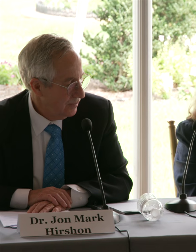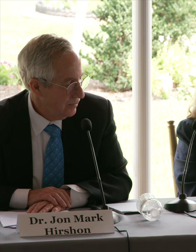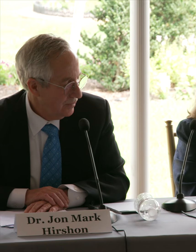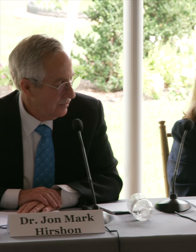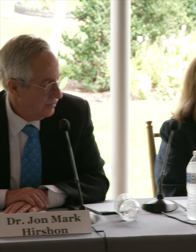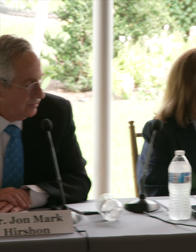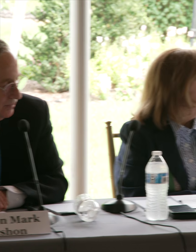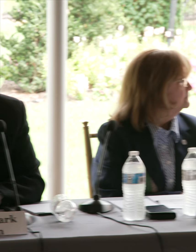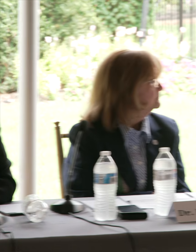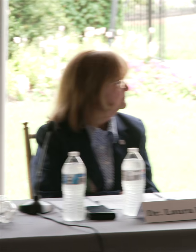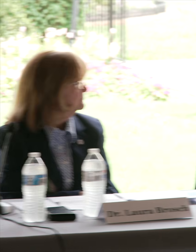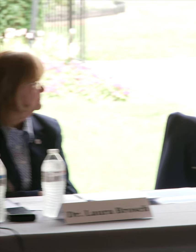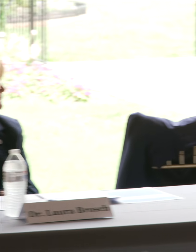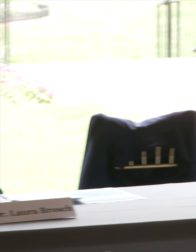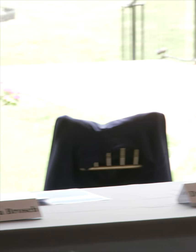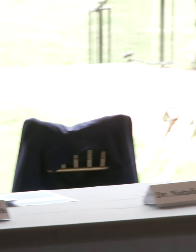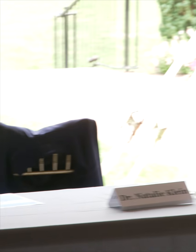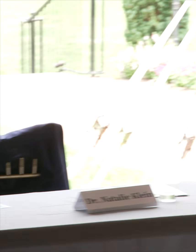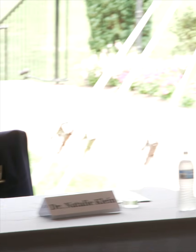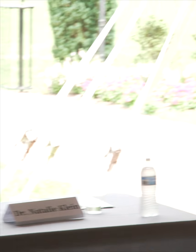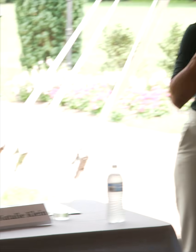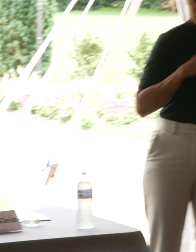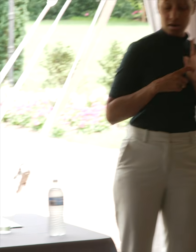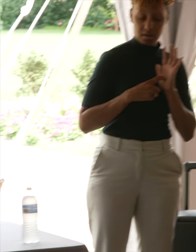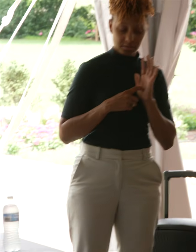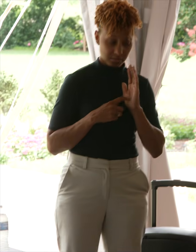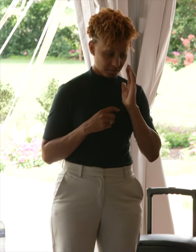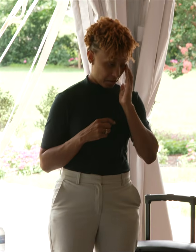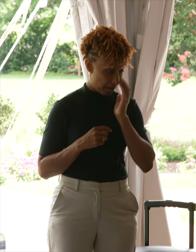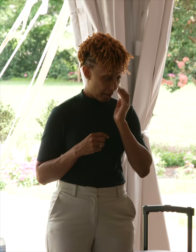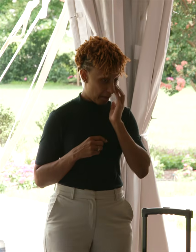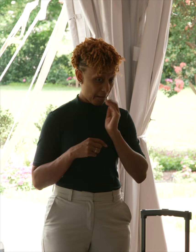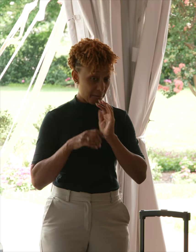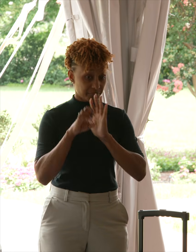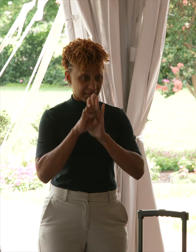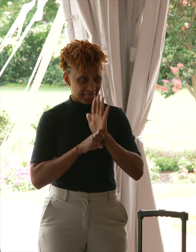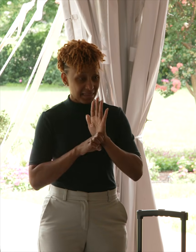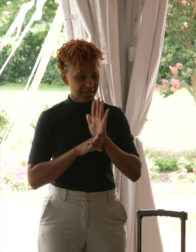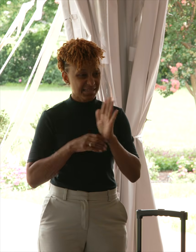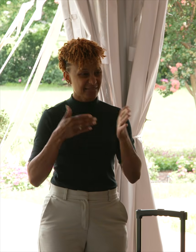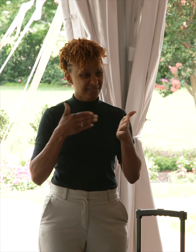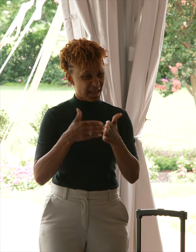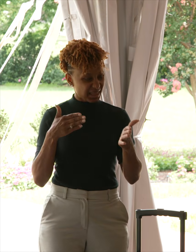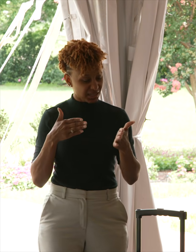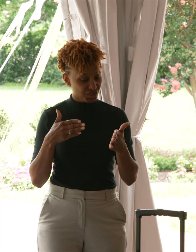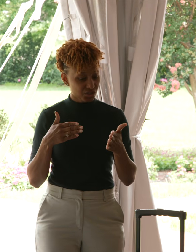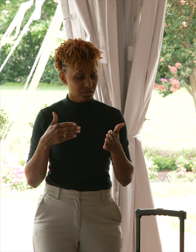have actually been comments to acknowledge that the ethics violations we talked about today are